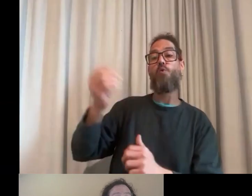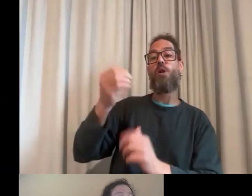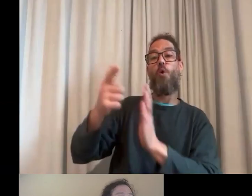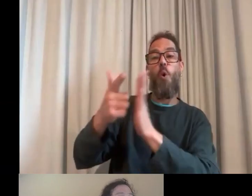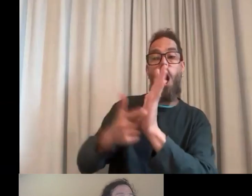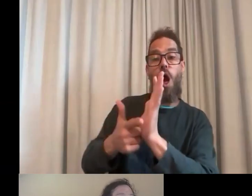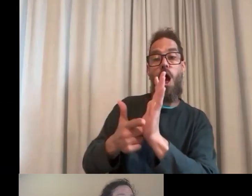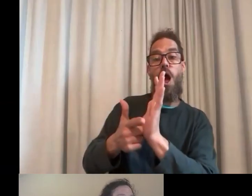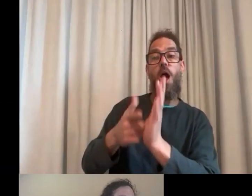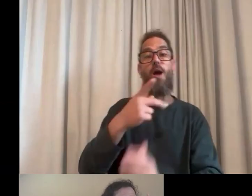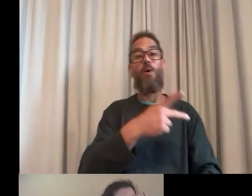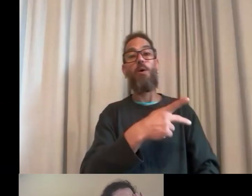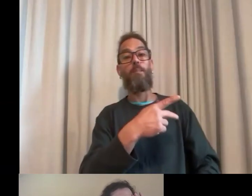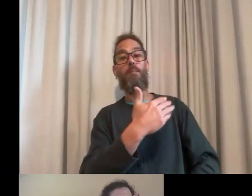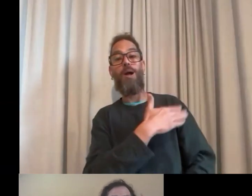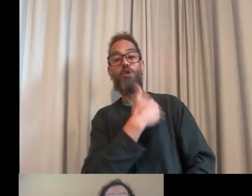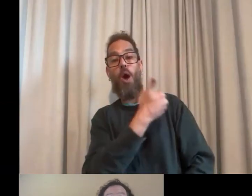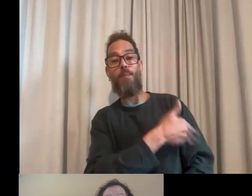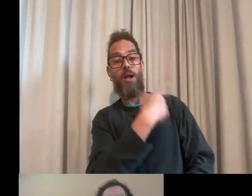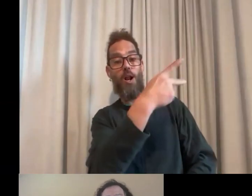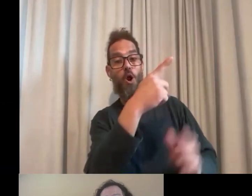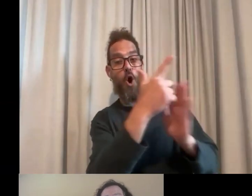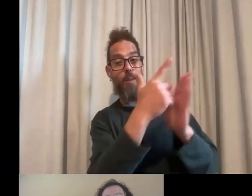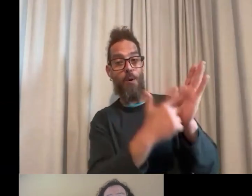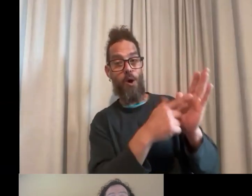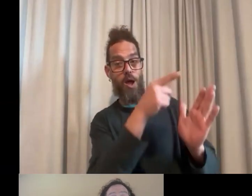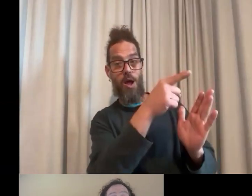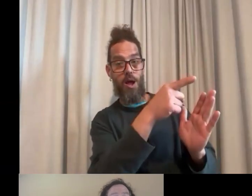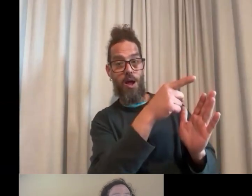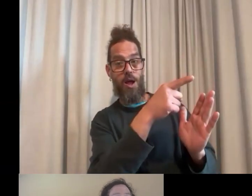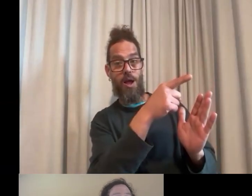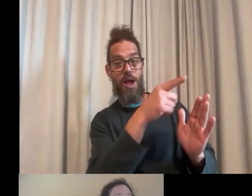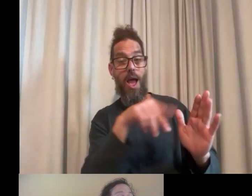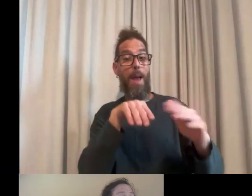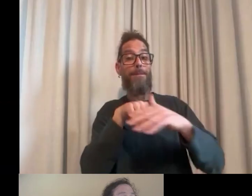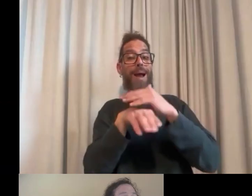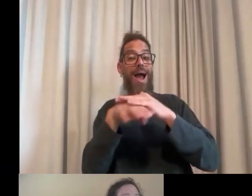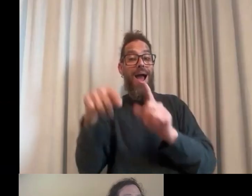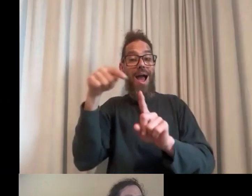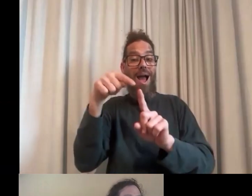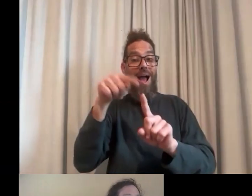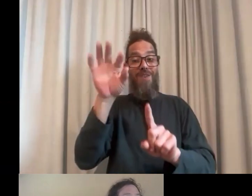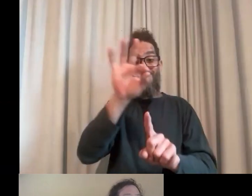You also have to conform to Ontario or Manitoba law for the interactions you have with individuals.